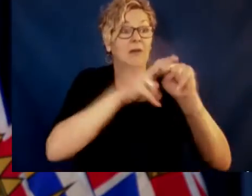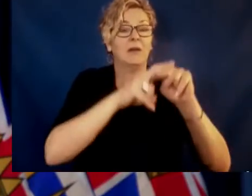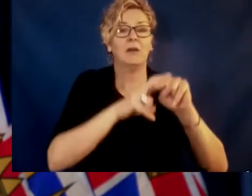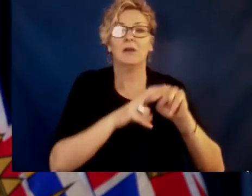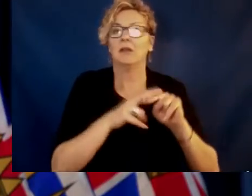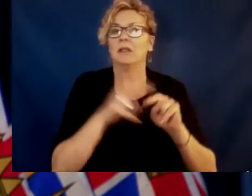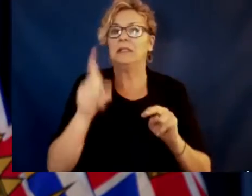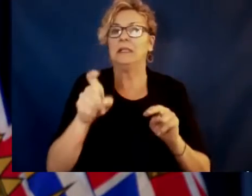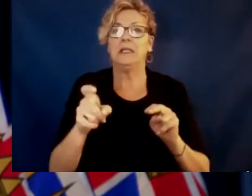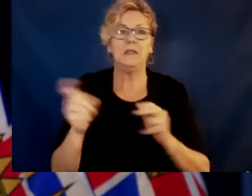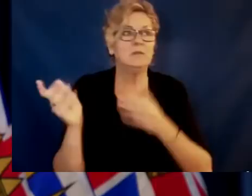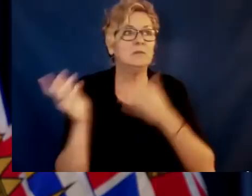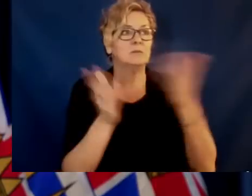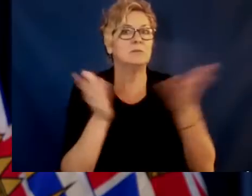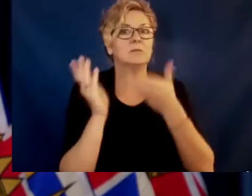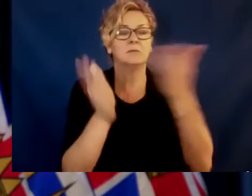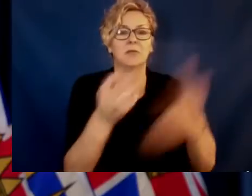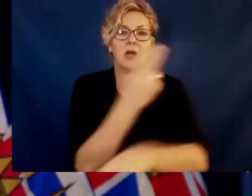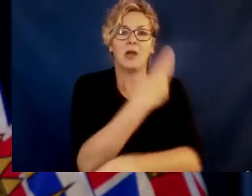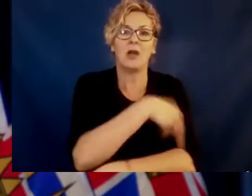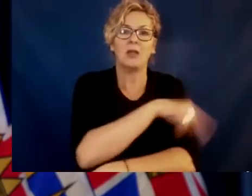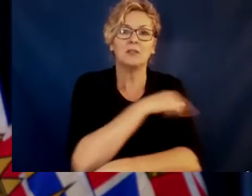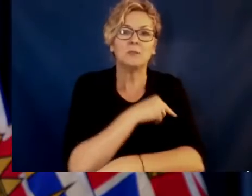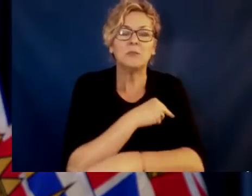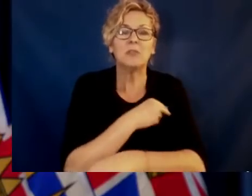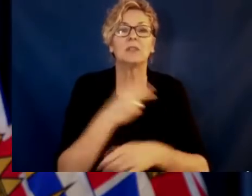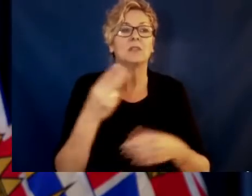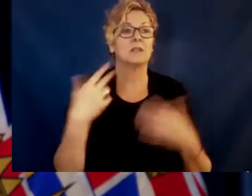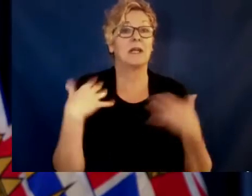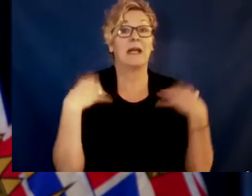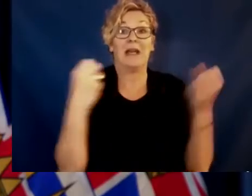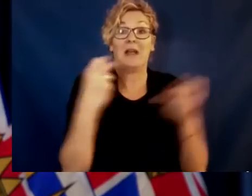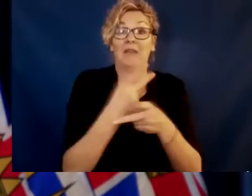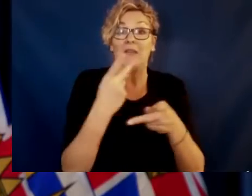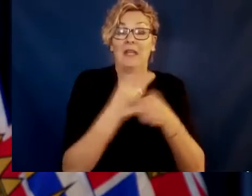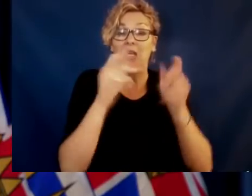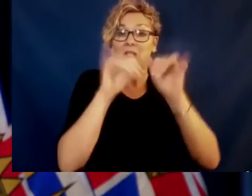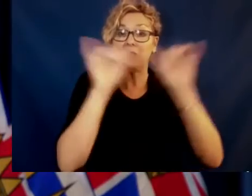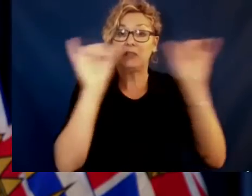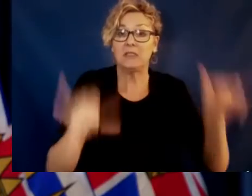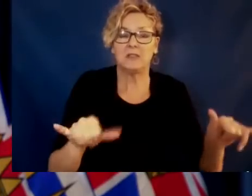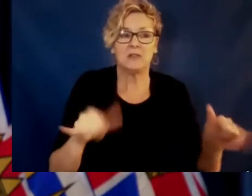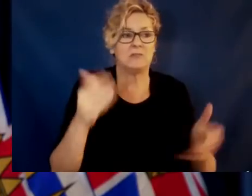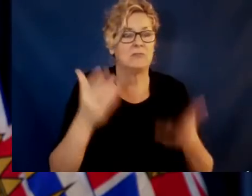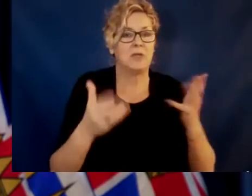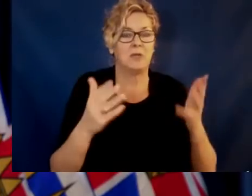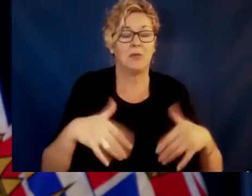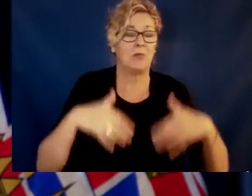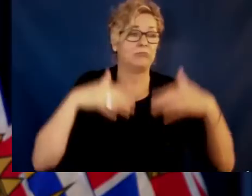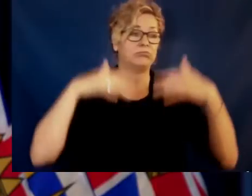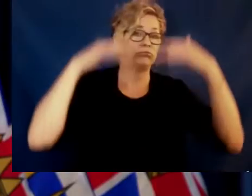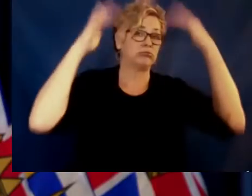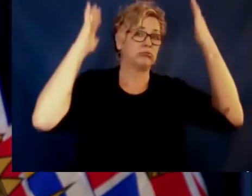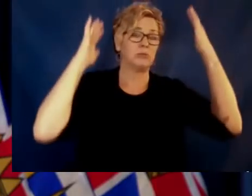difficult as well to keep those important things in our community going, like our surgery restarts and other services. Small